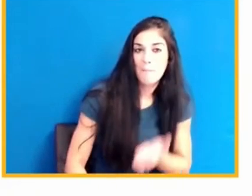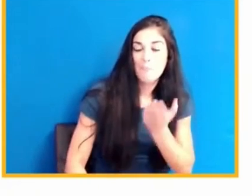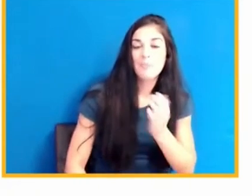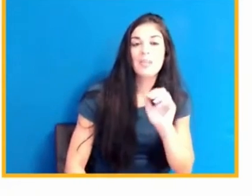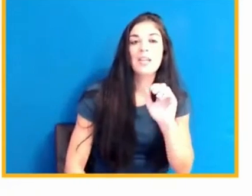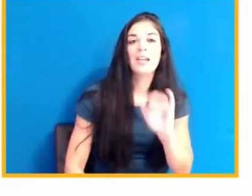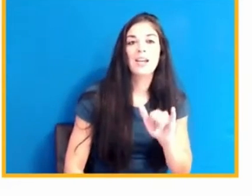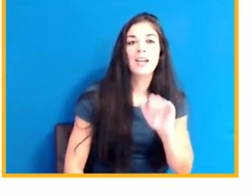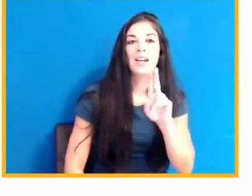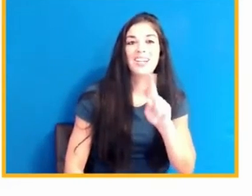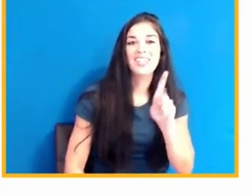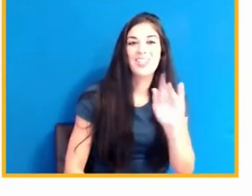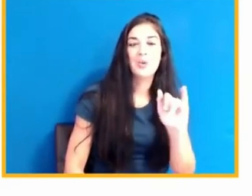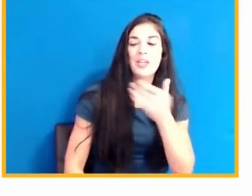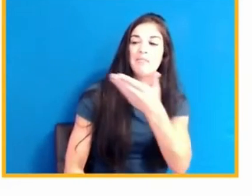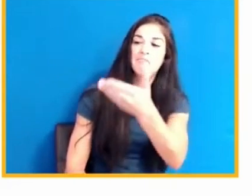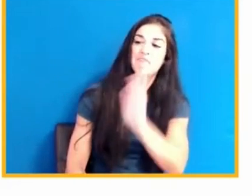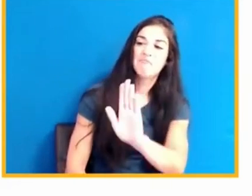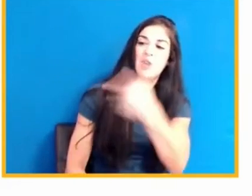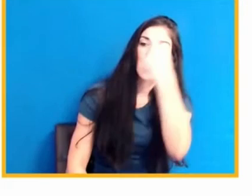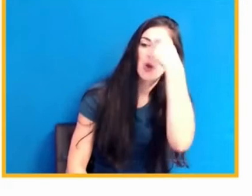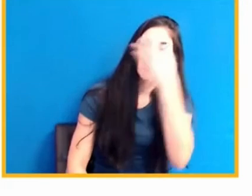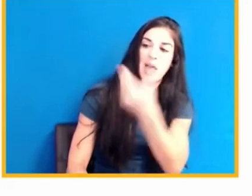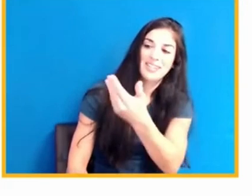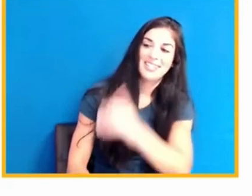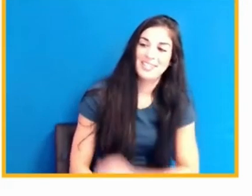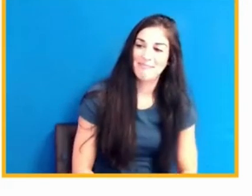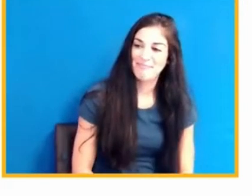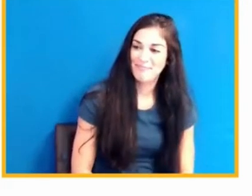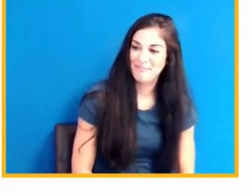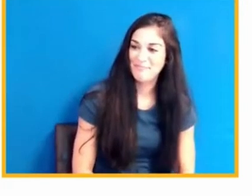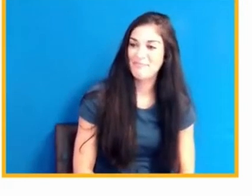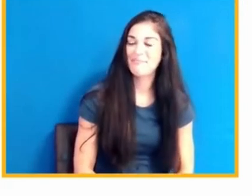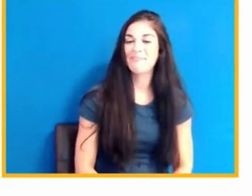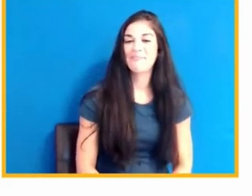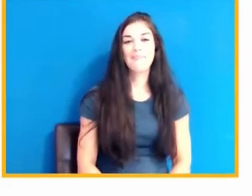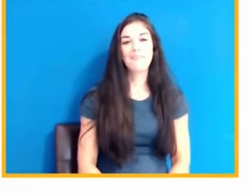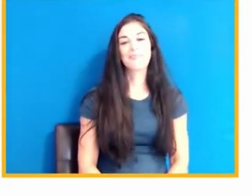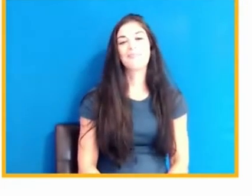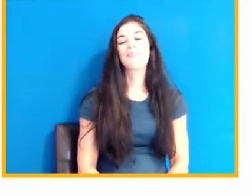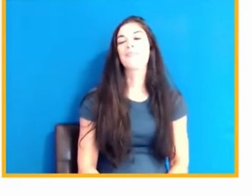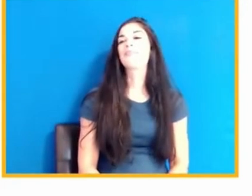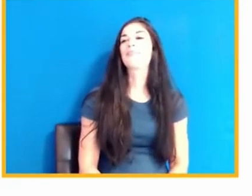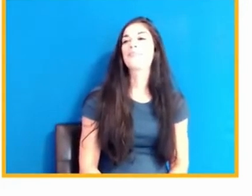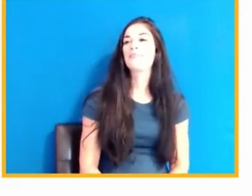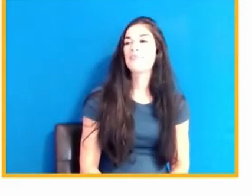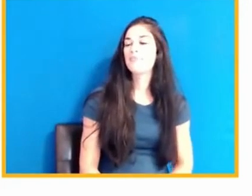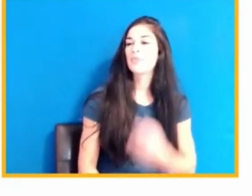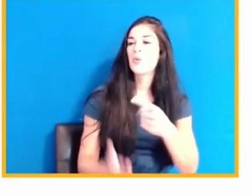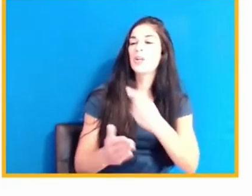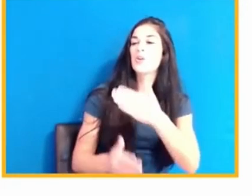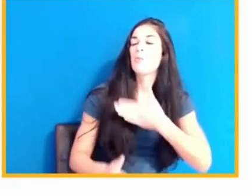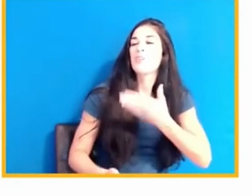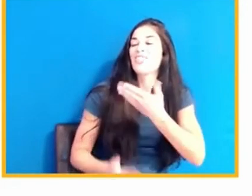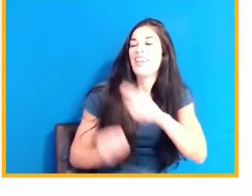Yuki. So Yuki, let's hear what your thoughts are on just the versatility of this dance and what you, you know appreciated about it.